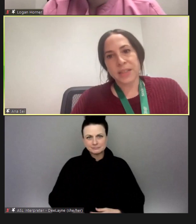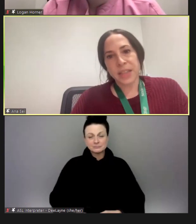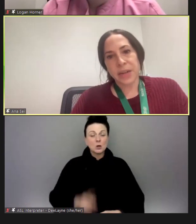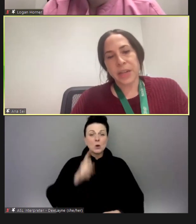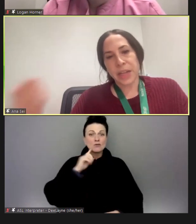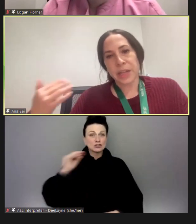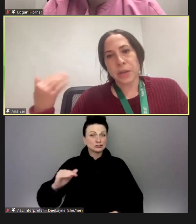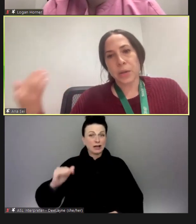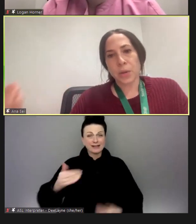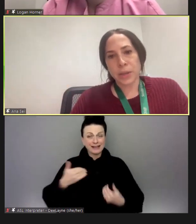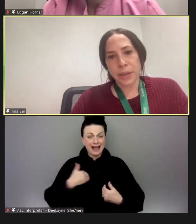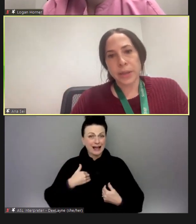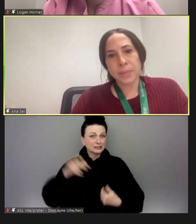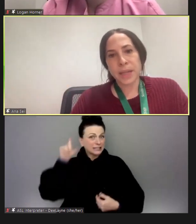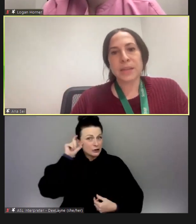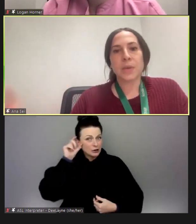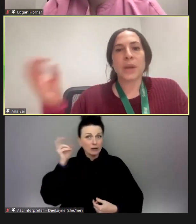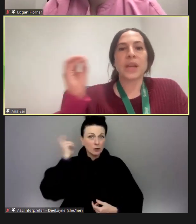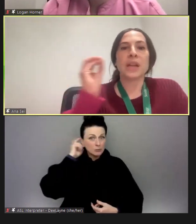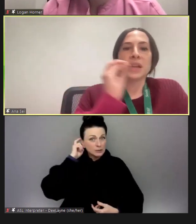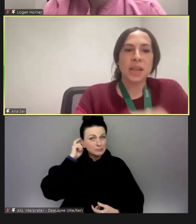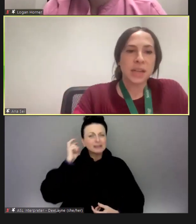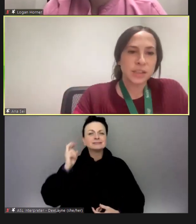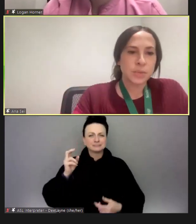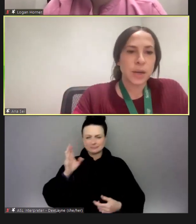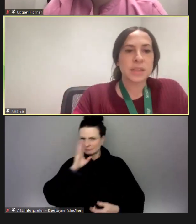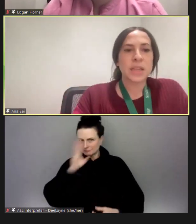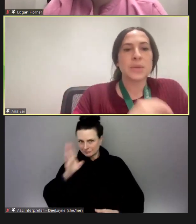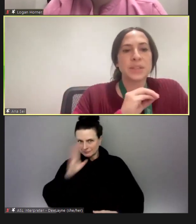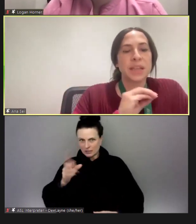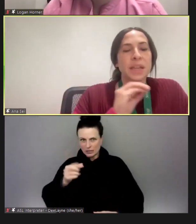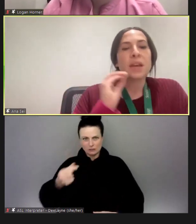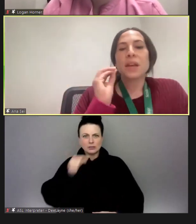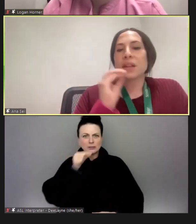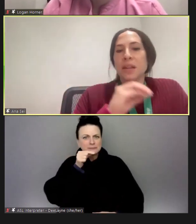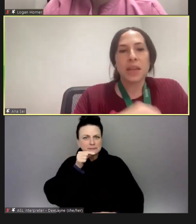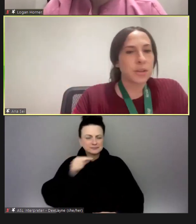hearing either a clear implant then we